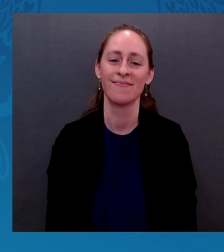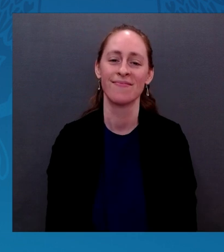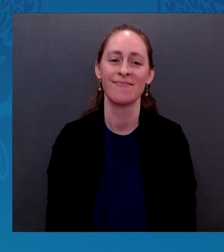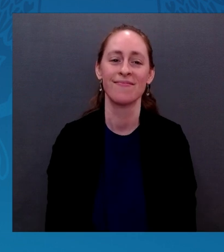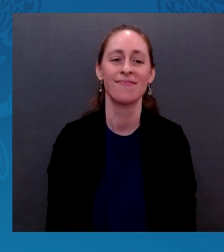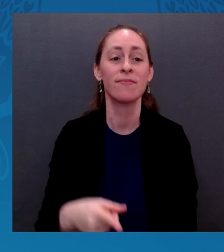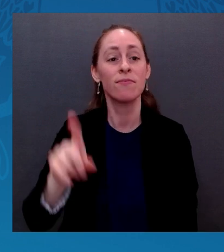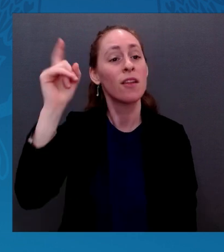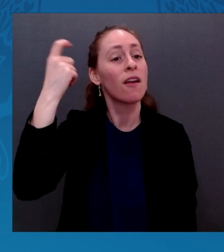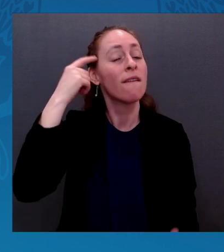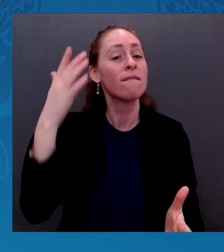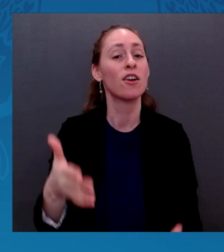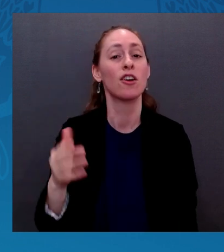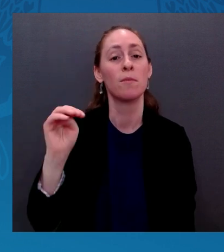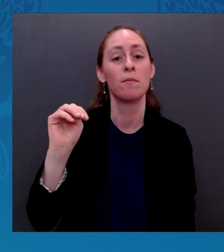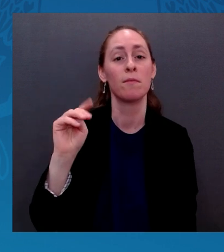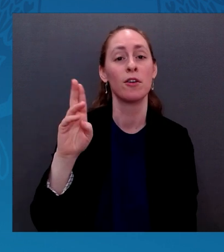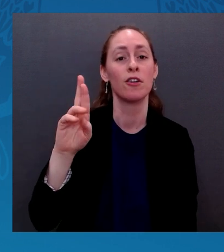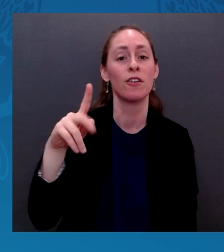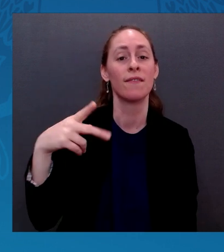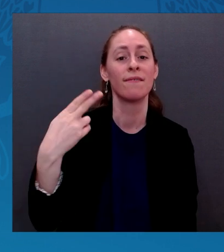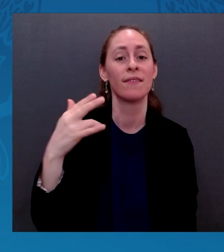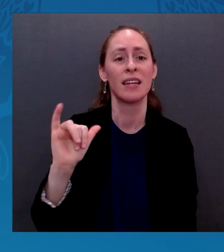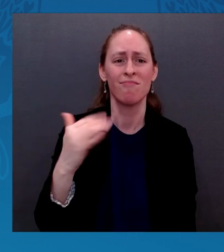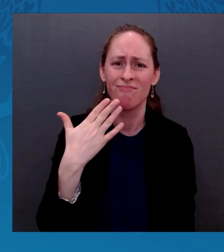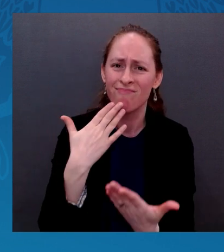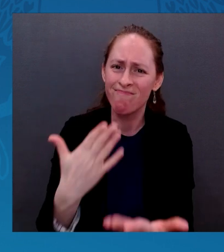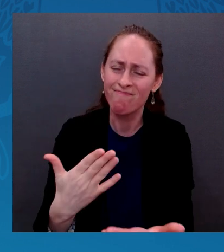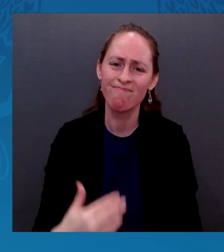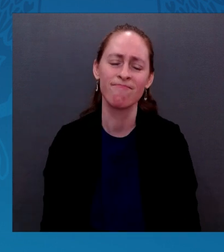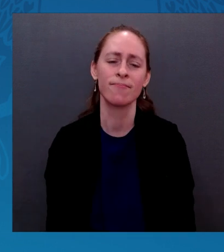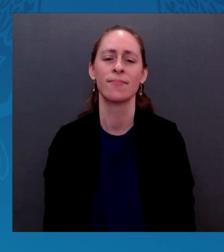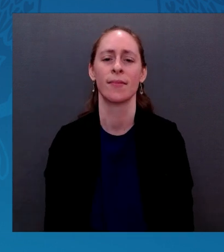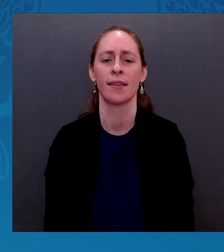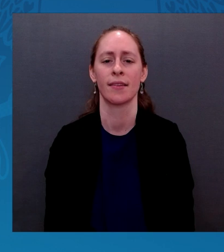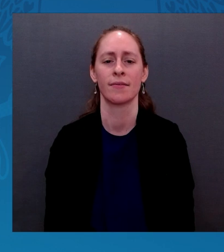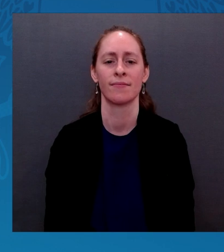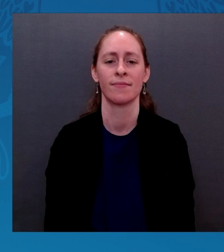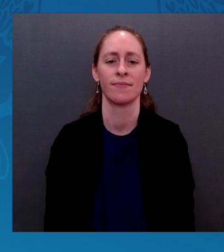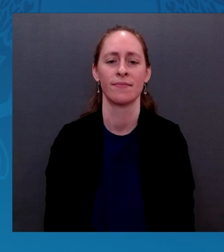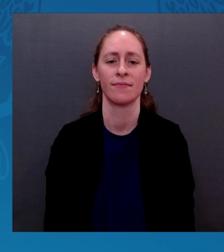We know that this state has a champion not only just for the environment, but public health as well.